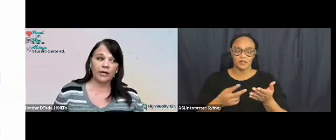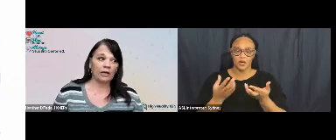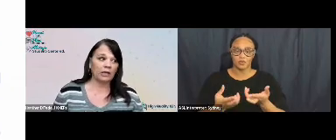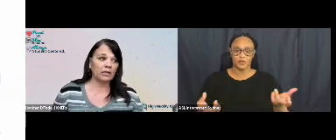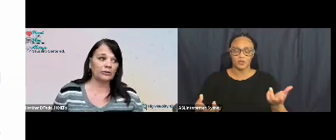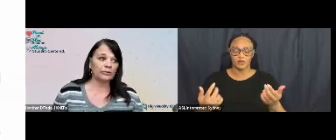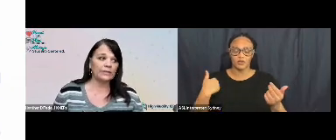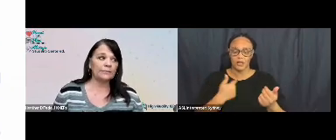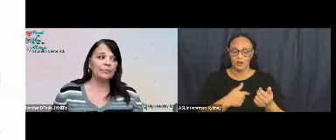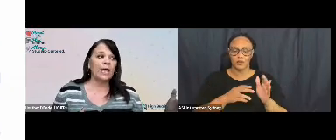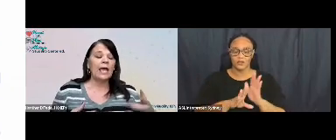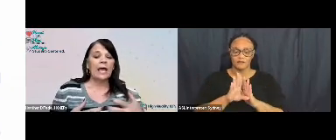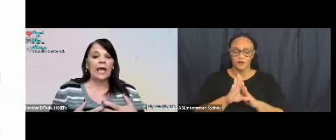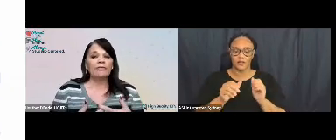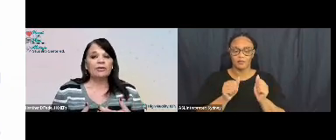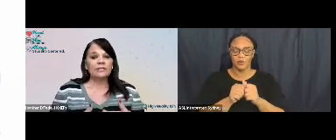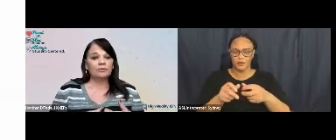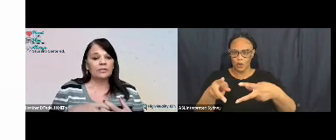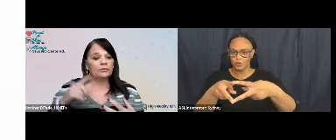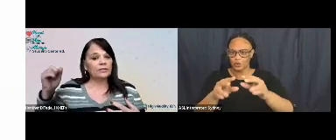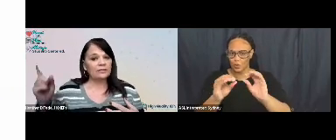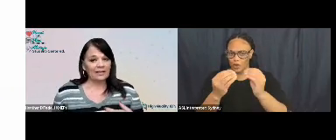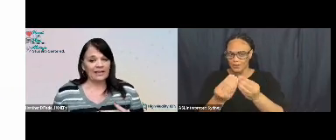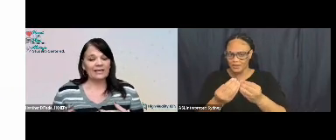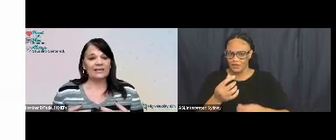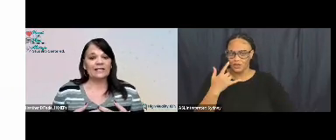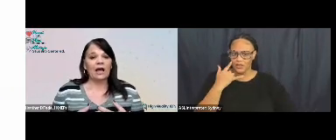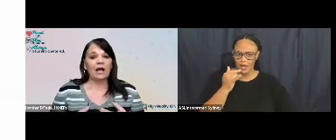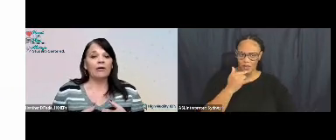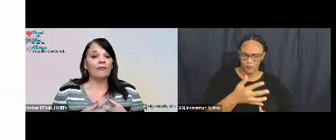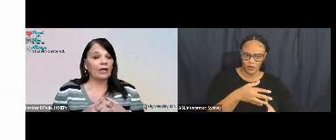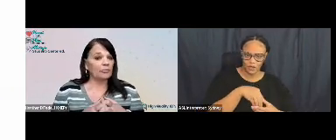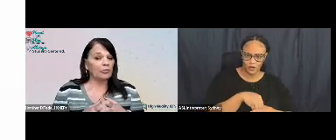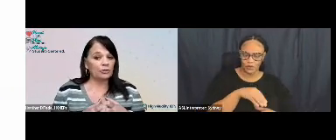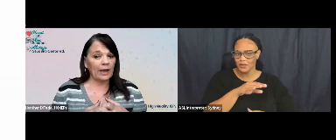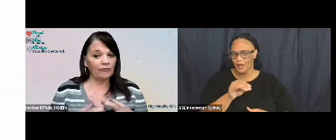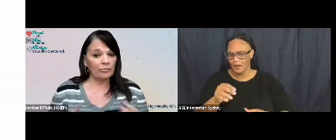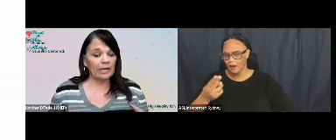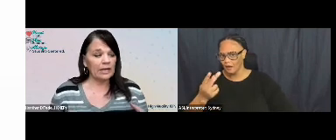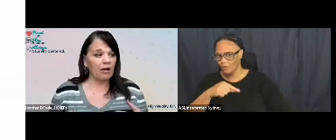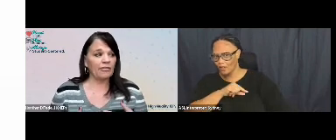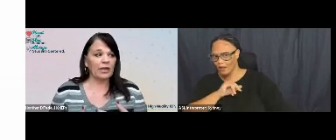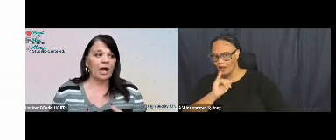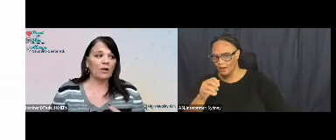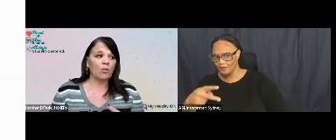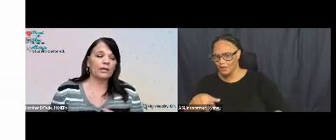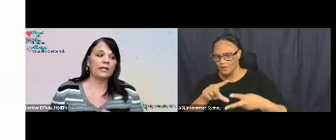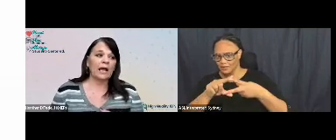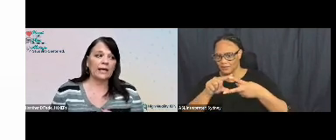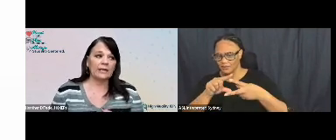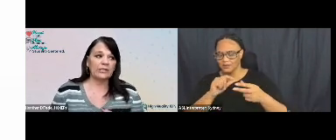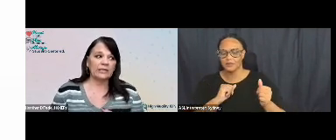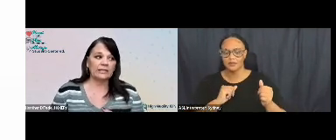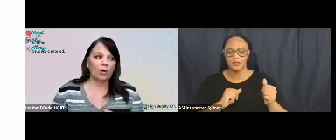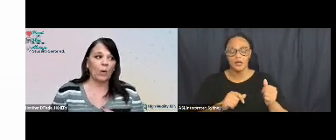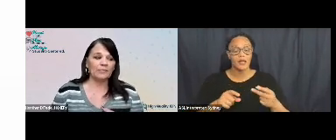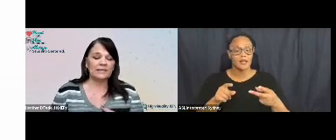California includes. And this resource is uh available to everybody on the high quality IEPs